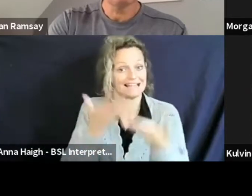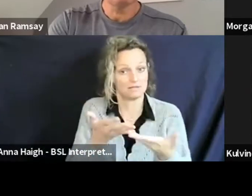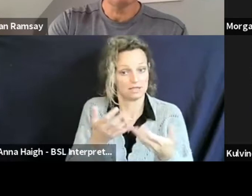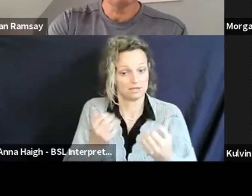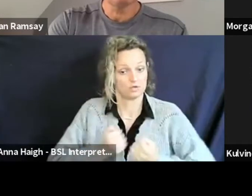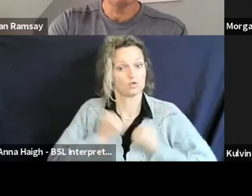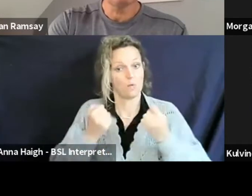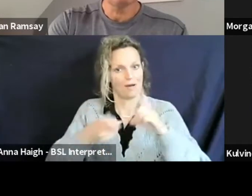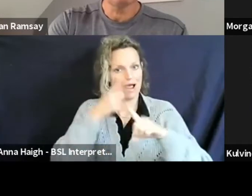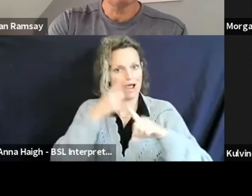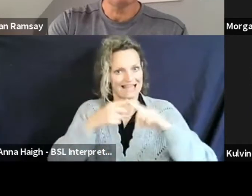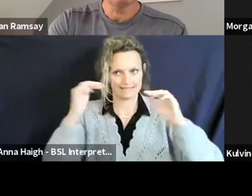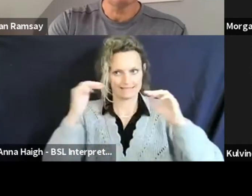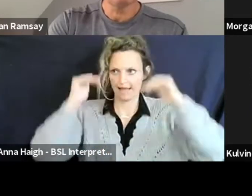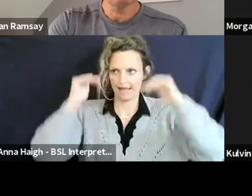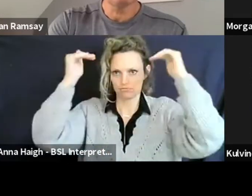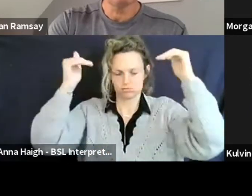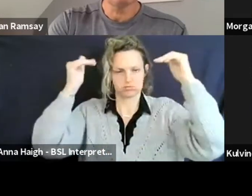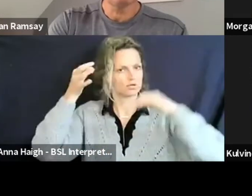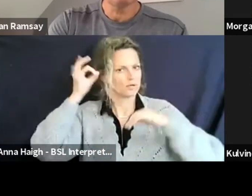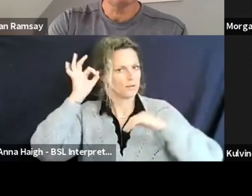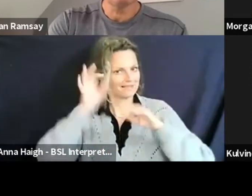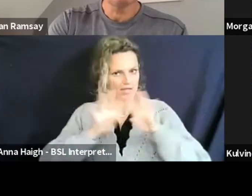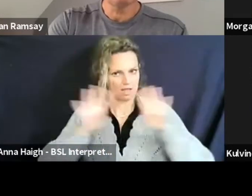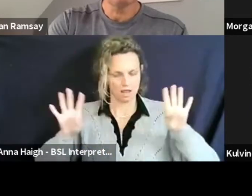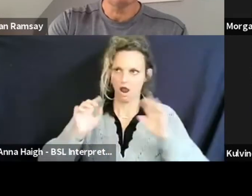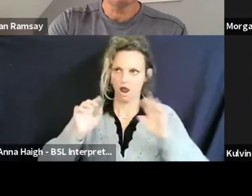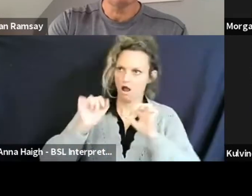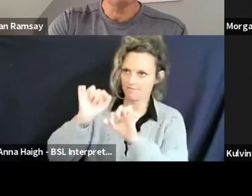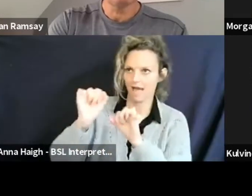one other, which I can't remember right now.